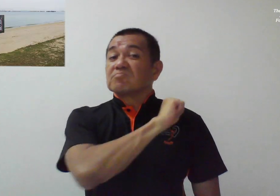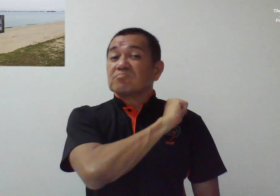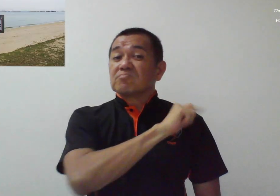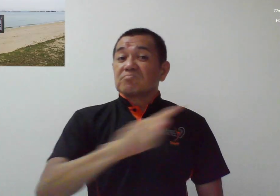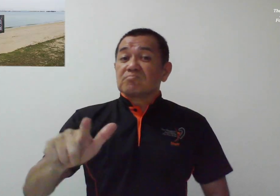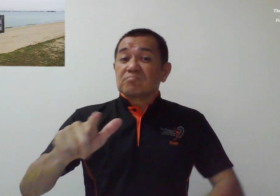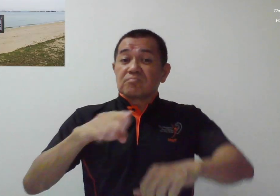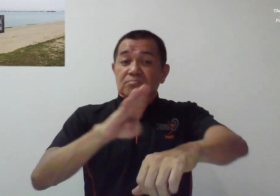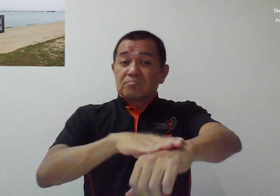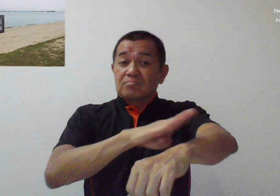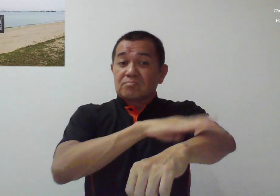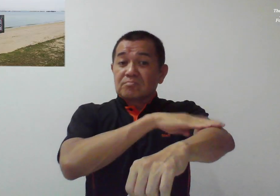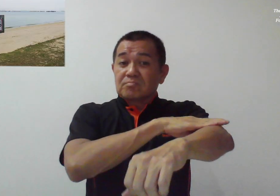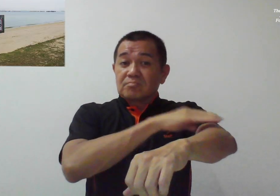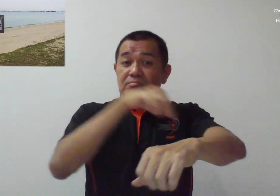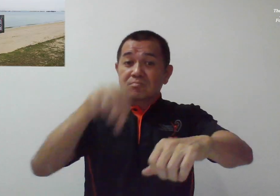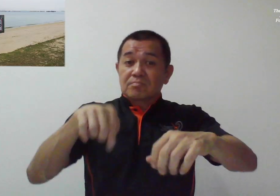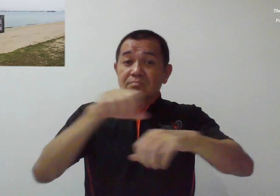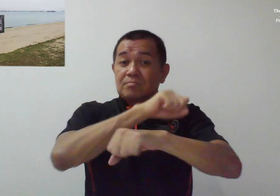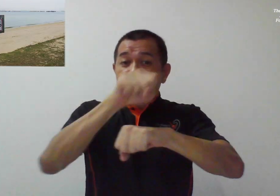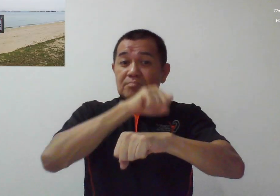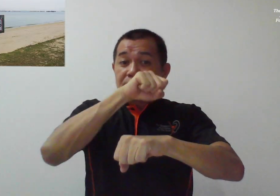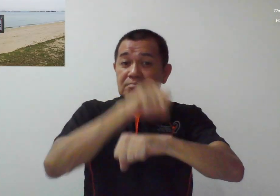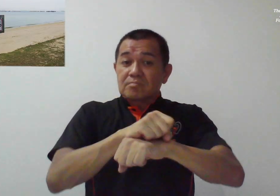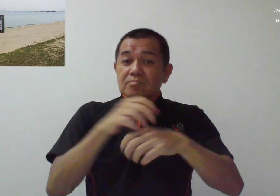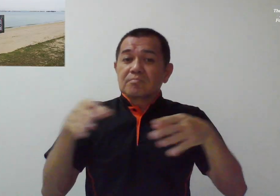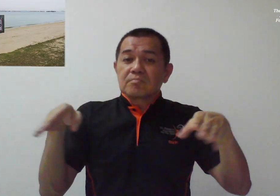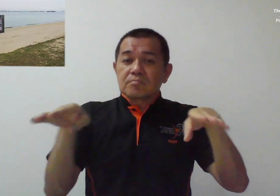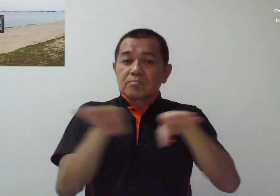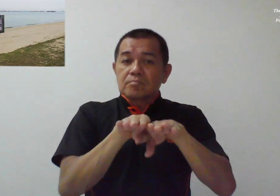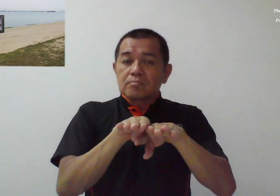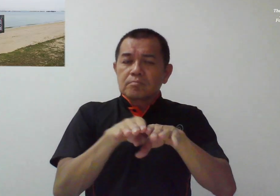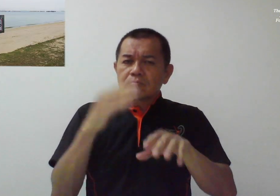All beaches in Singapore are now closed